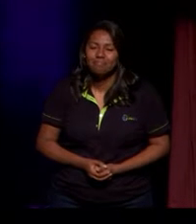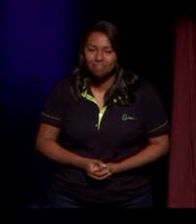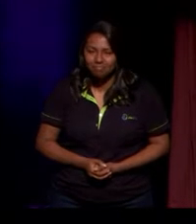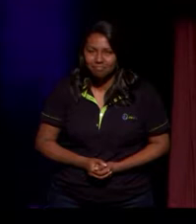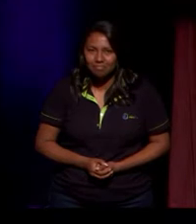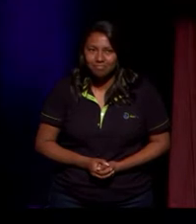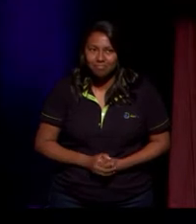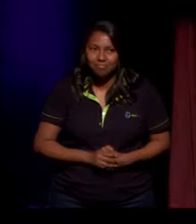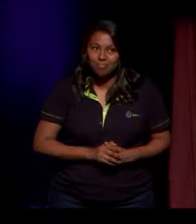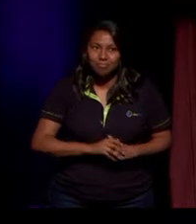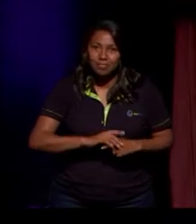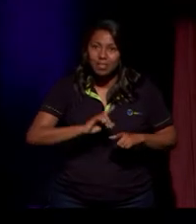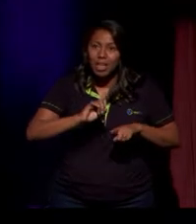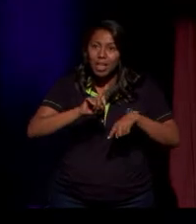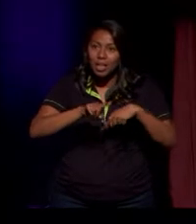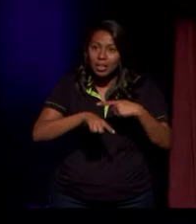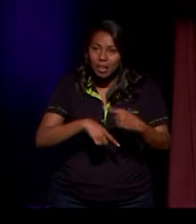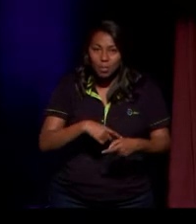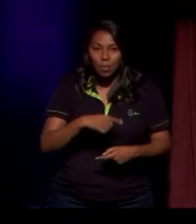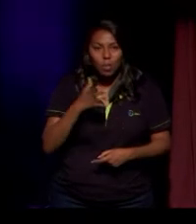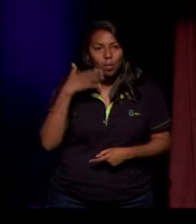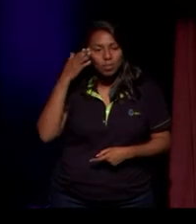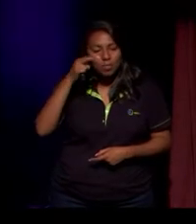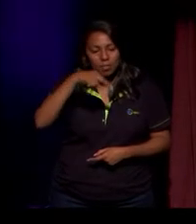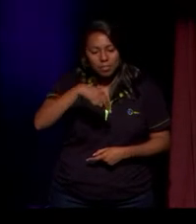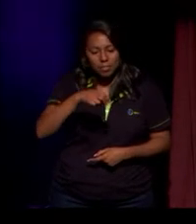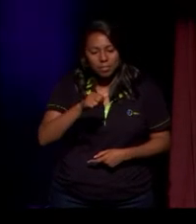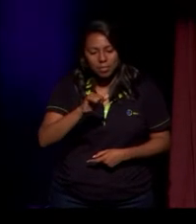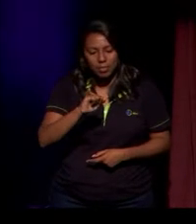Then there are the Conferences of Nairobi, so we came in…